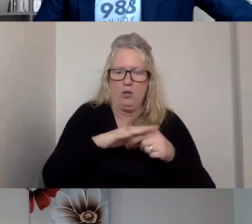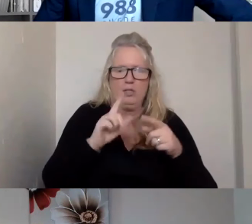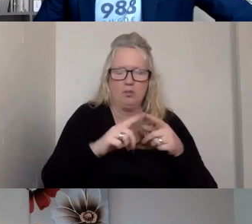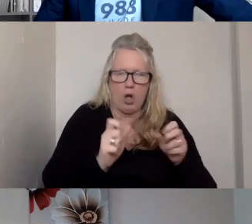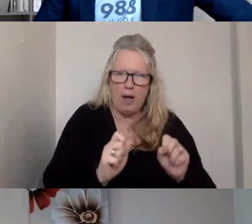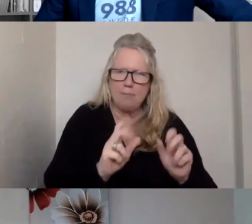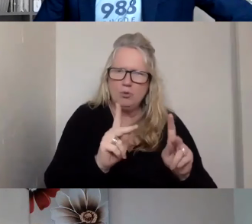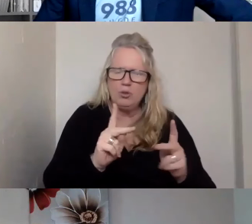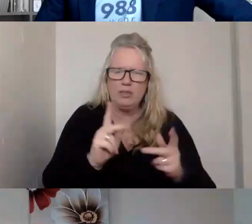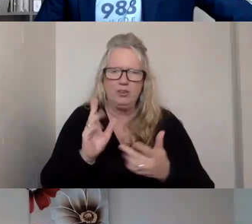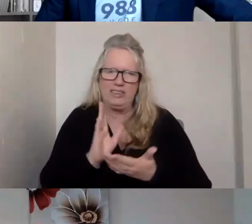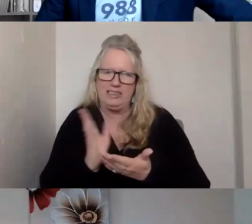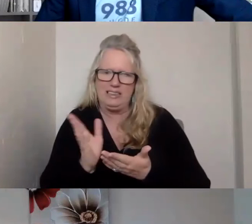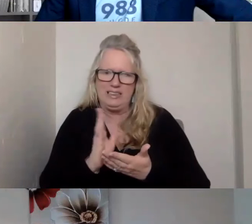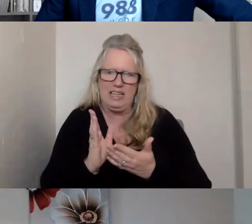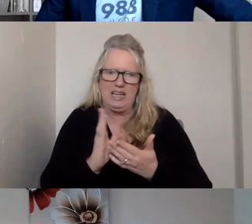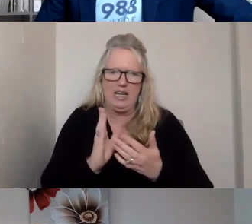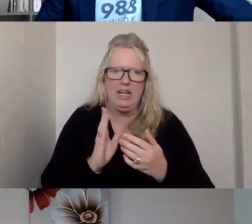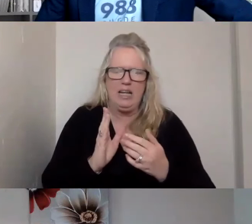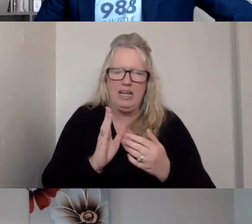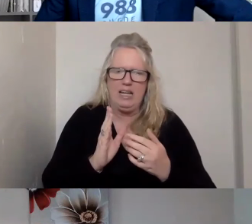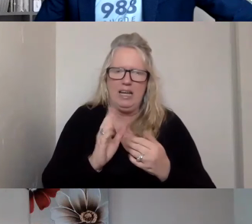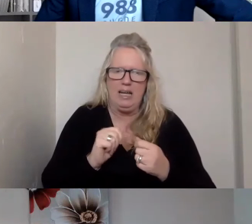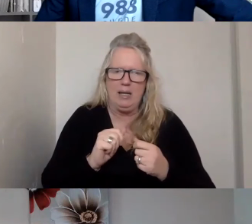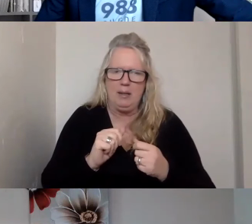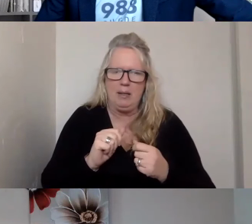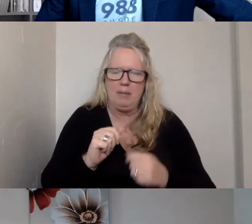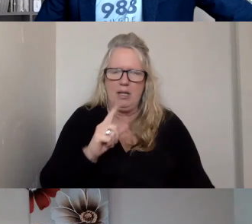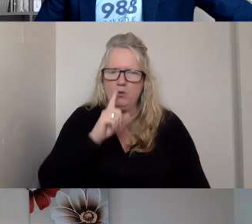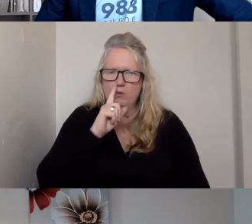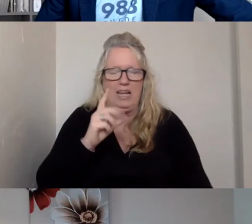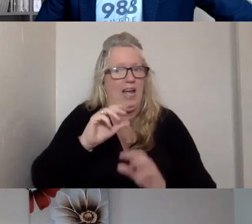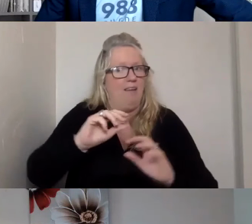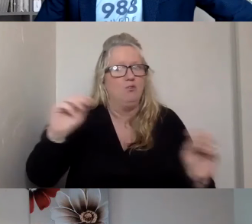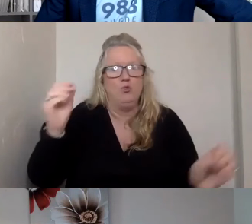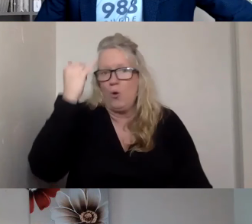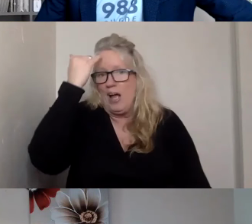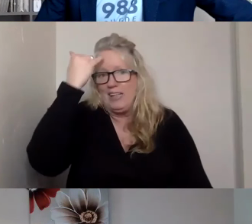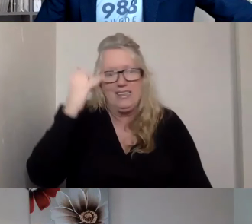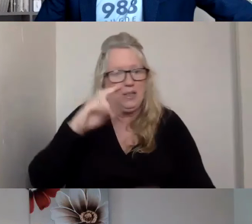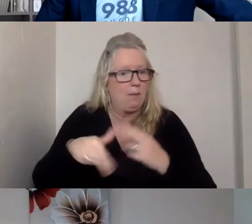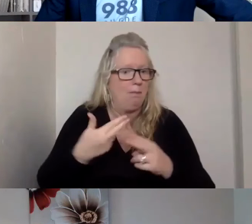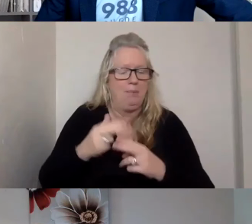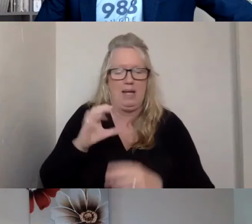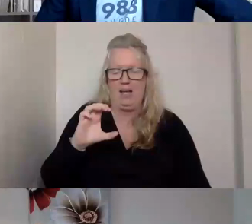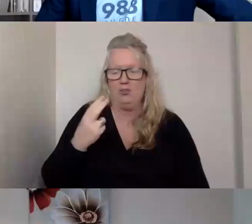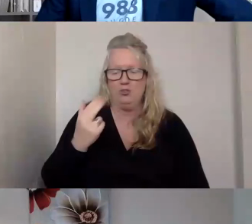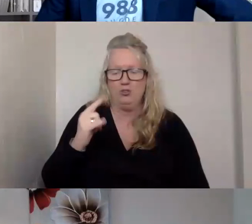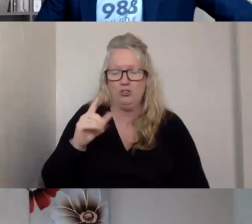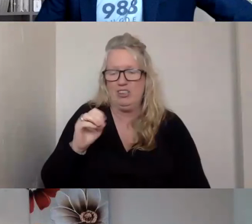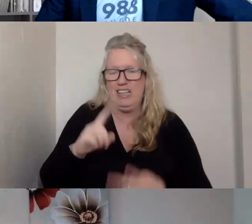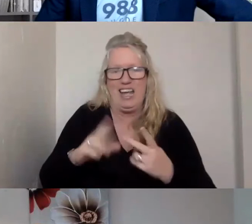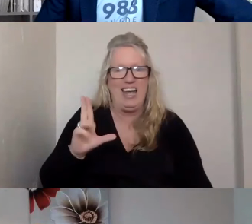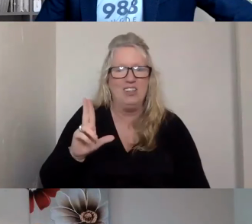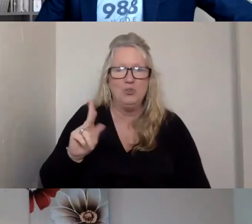I AM LEANING TOWARDS THAT. I HAVE NO IDEA ABOUT CHILE AND REALLY THE UK.